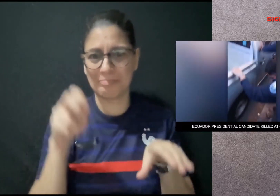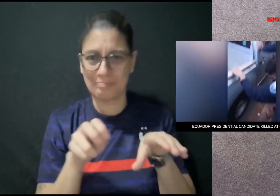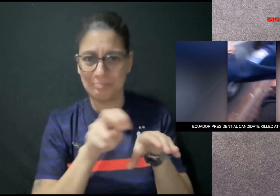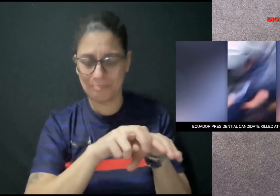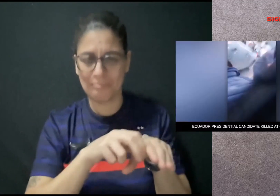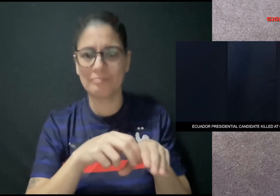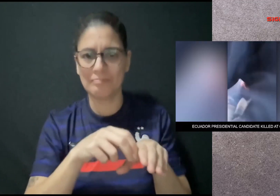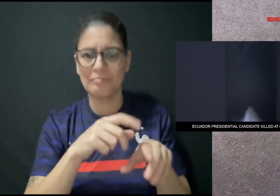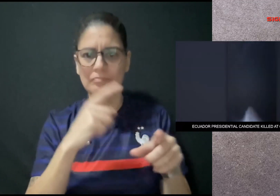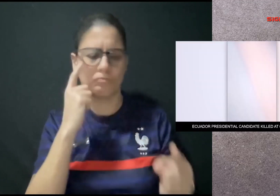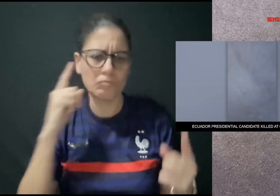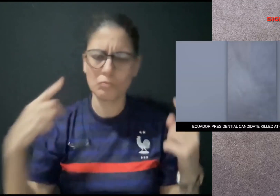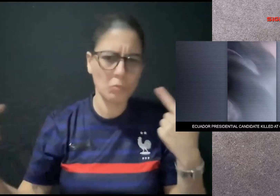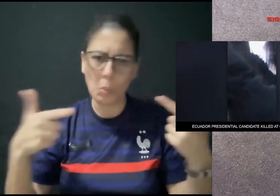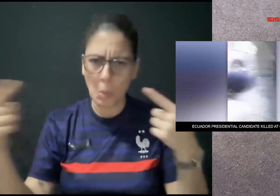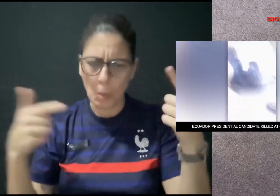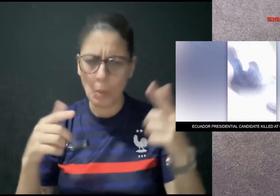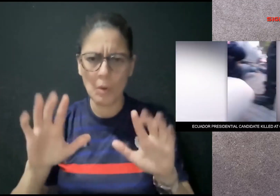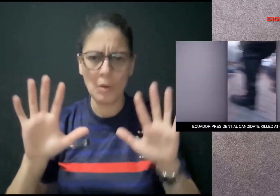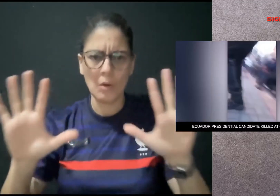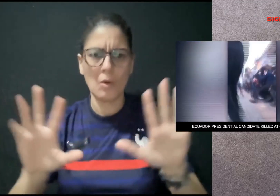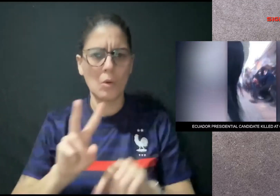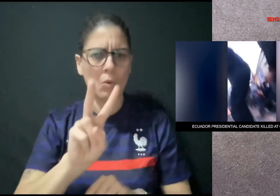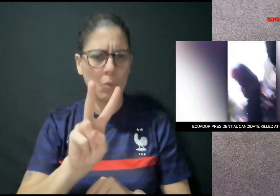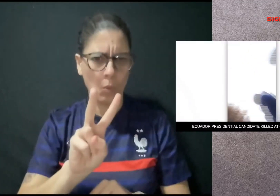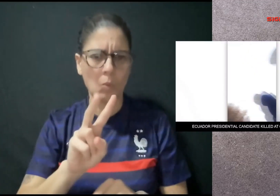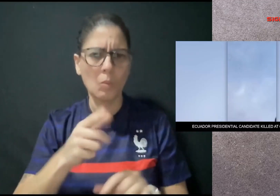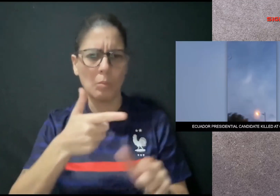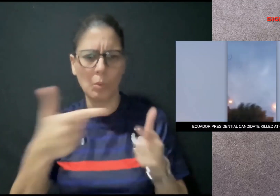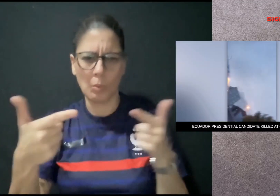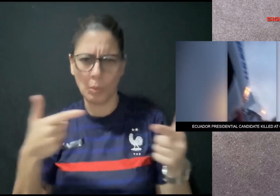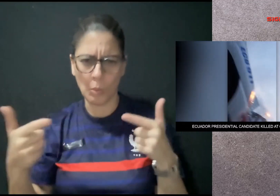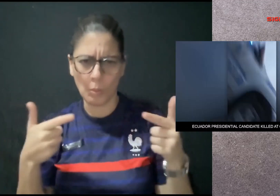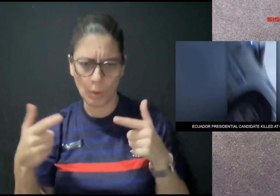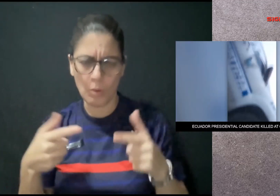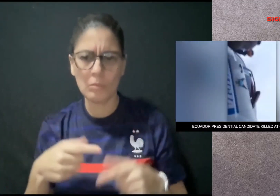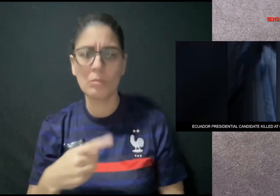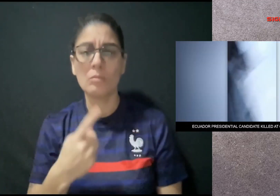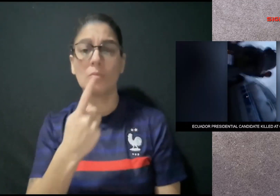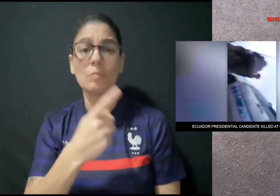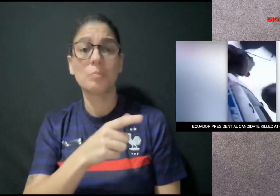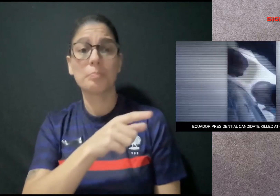police officers and just as he was getting into the backseat 12 gunshots can be heard